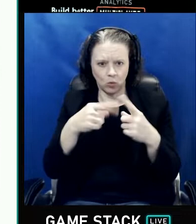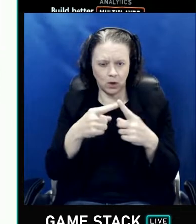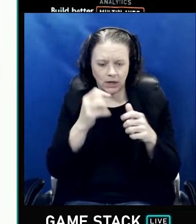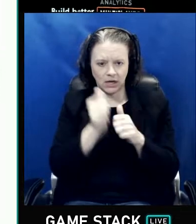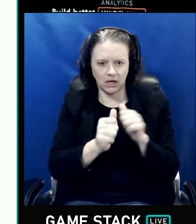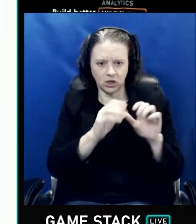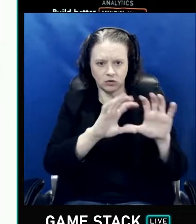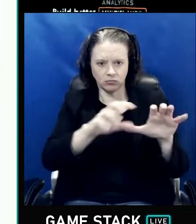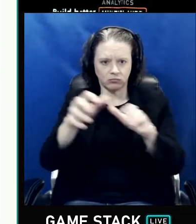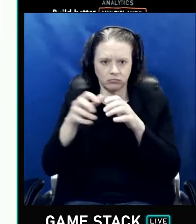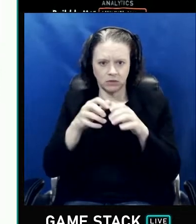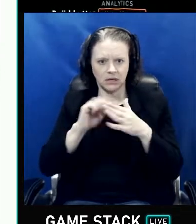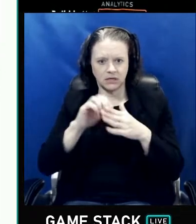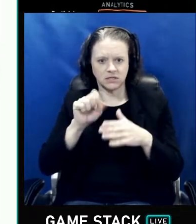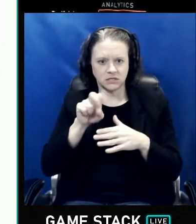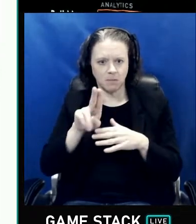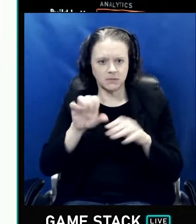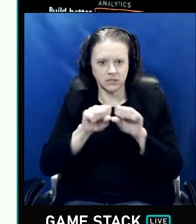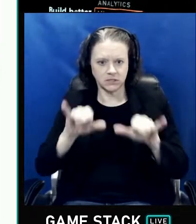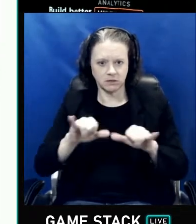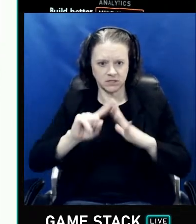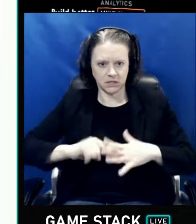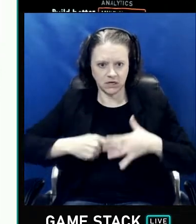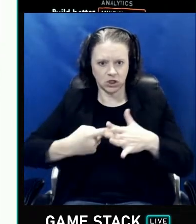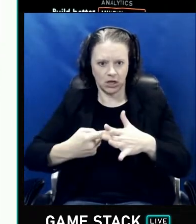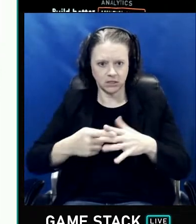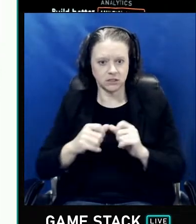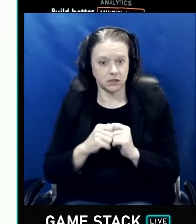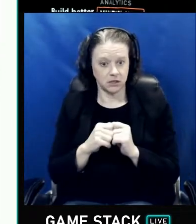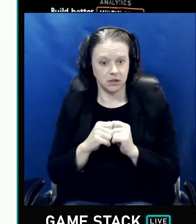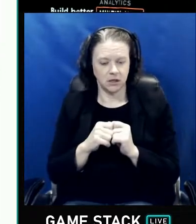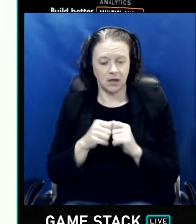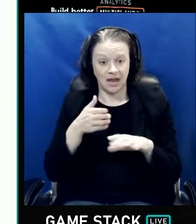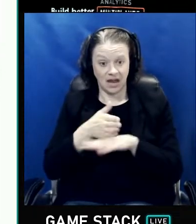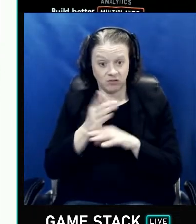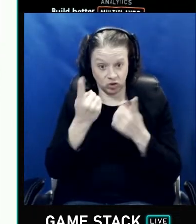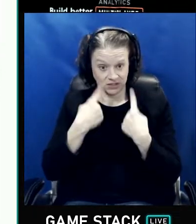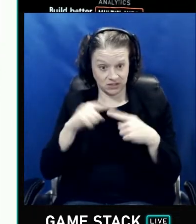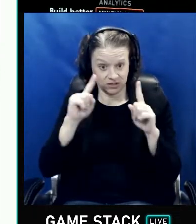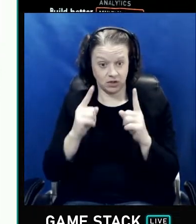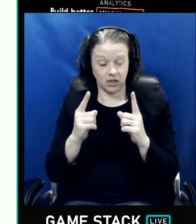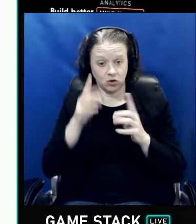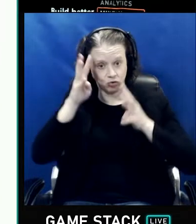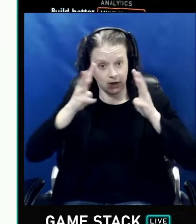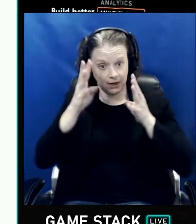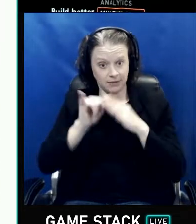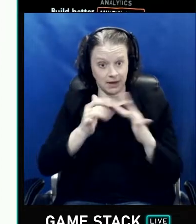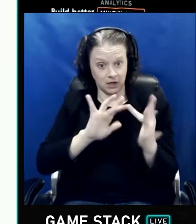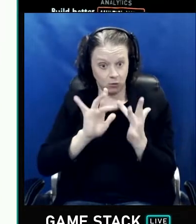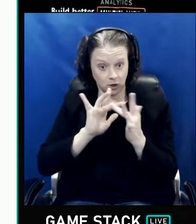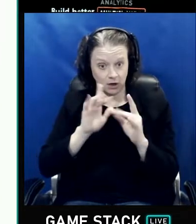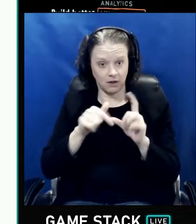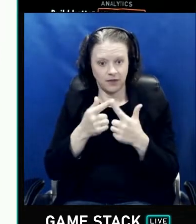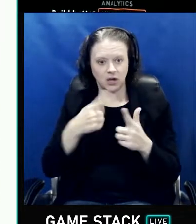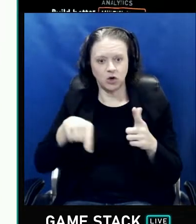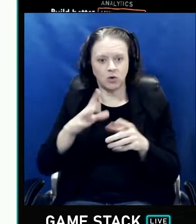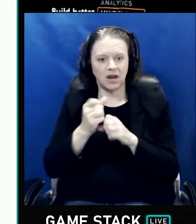more beneficial. After successfully creating a network, you'll get that network descriptor back, which acts as the